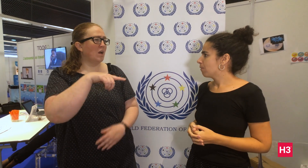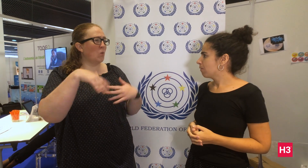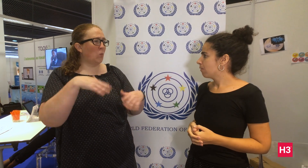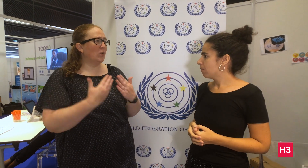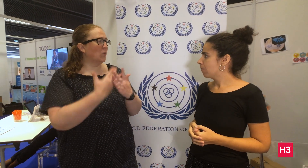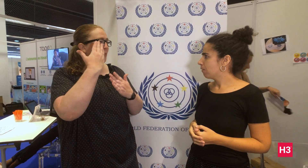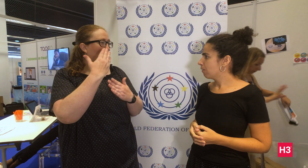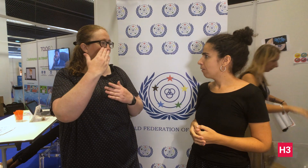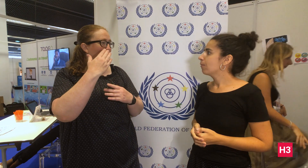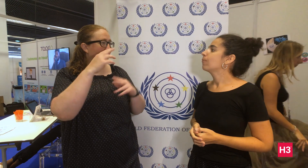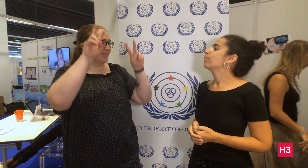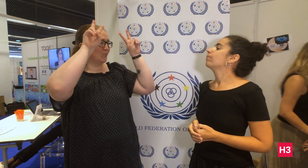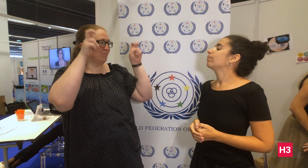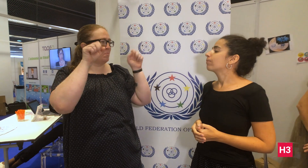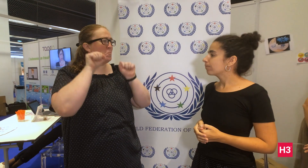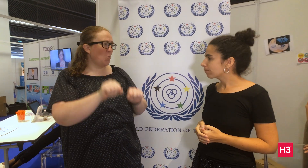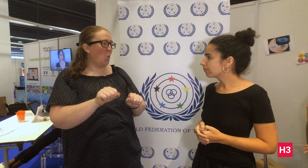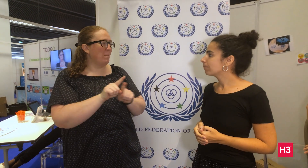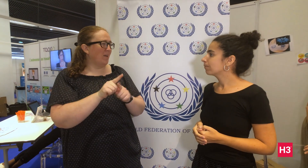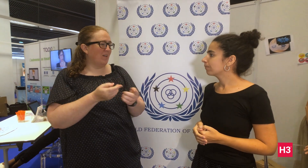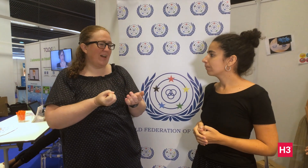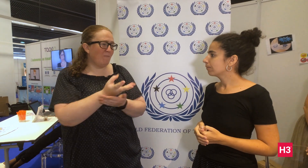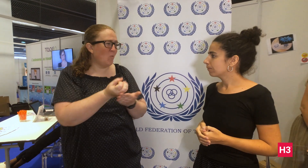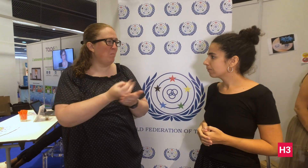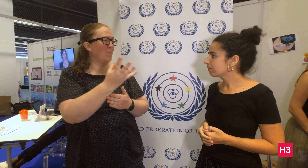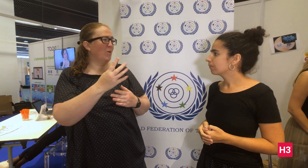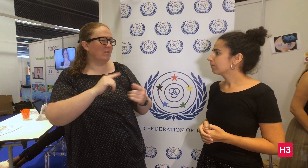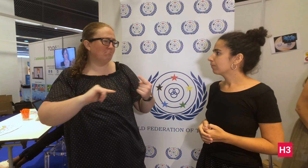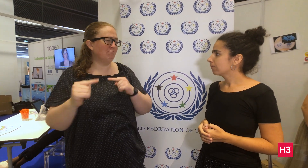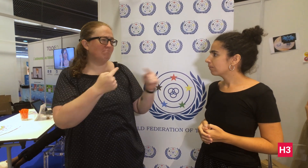It's a new topic, there needs to be more information and in depth discussion